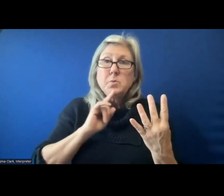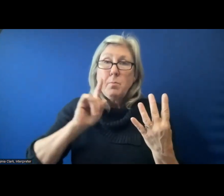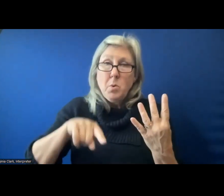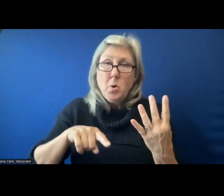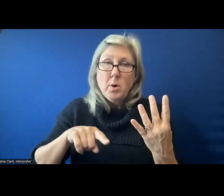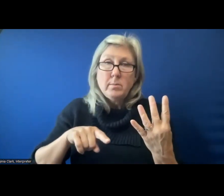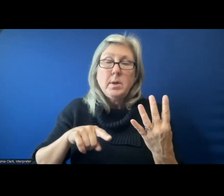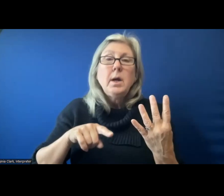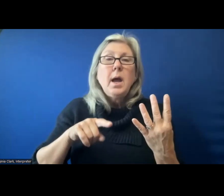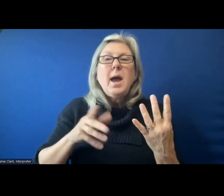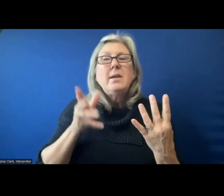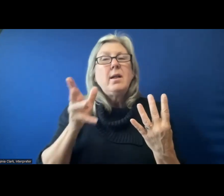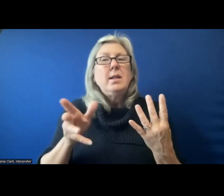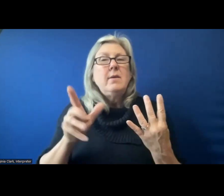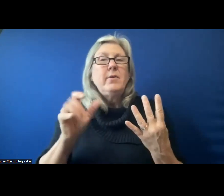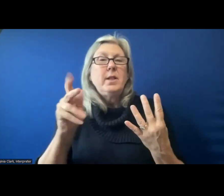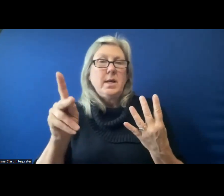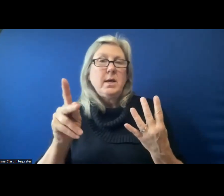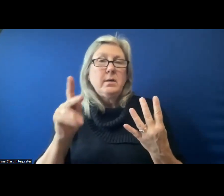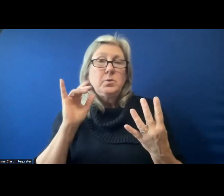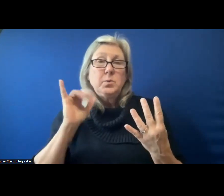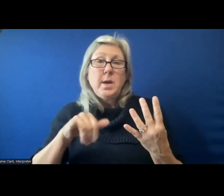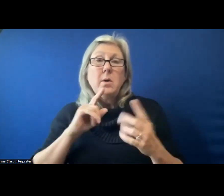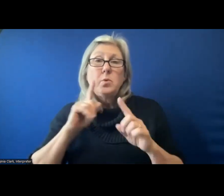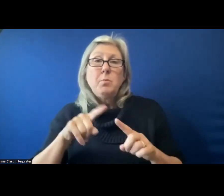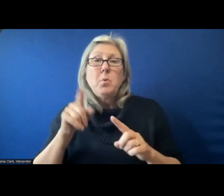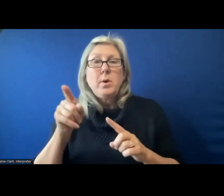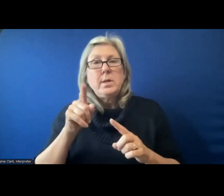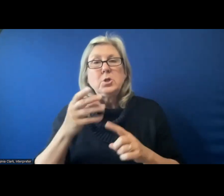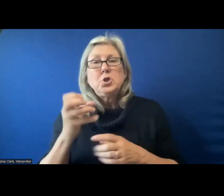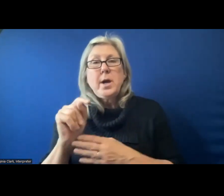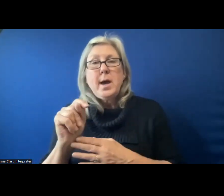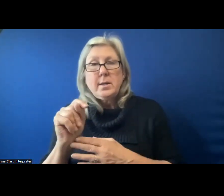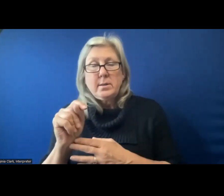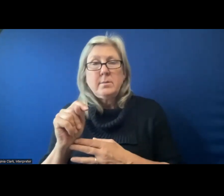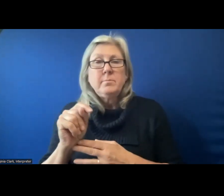a link to the report in chat after I get done talking.